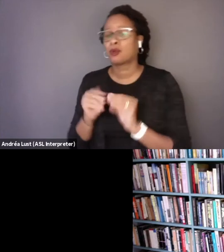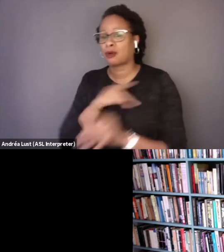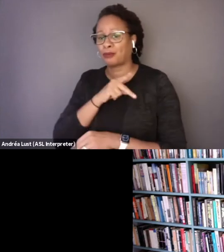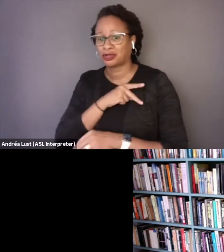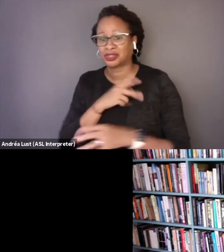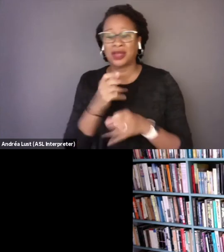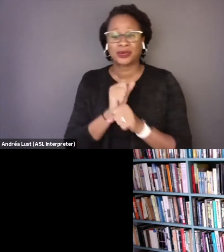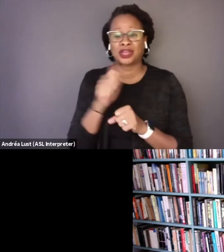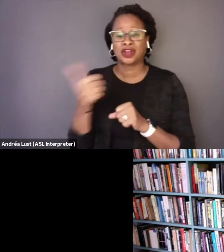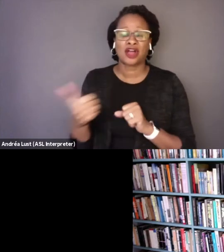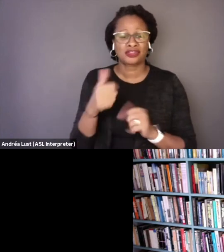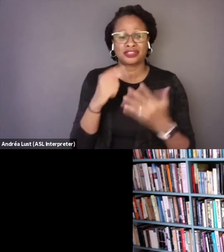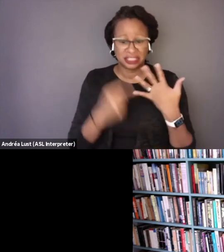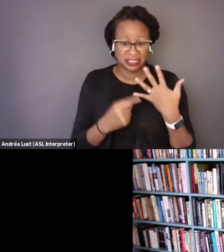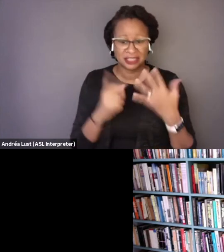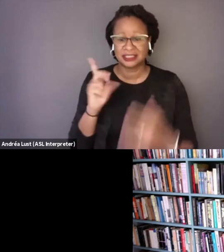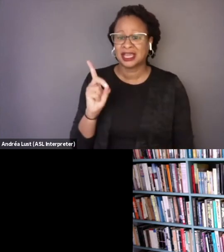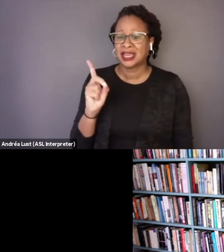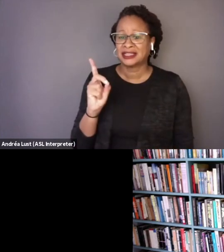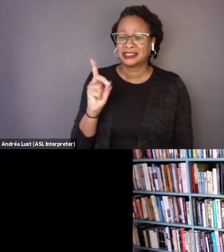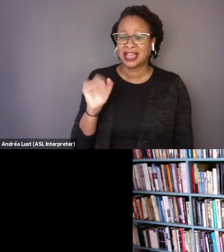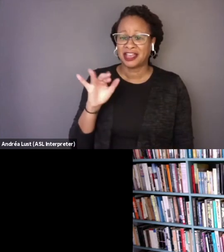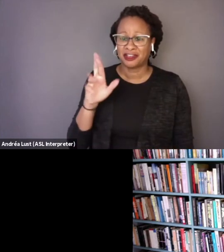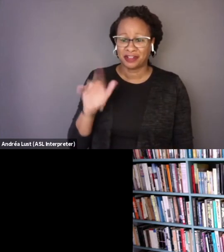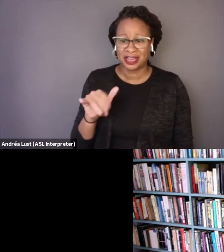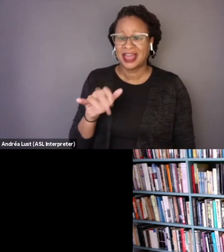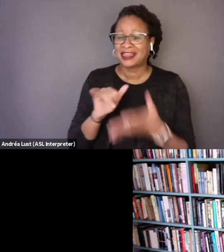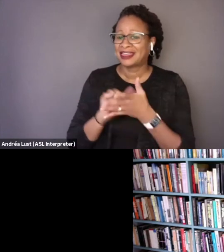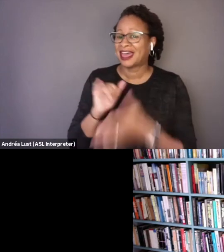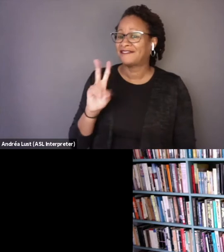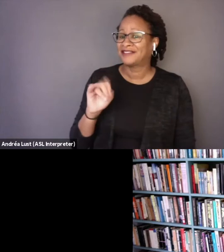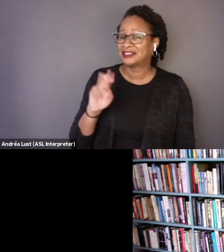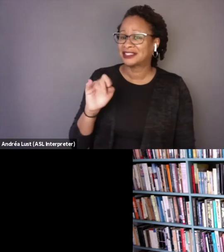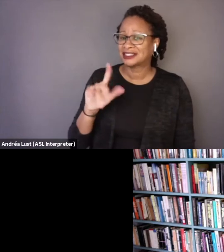his diary that Vincent Casell reads, for example, specific moments in his life